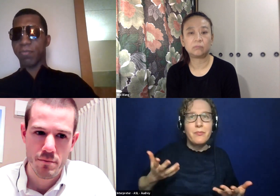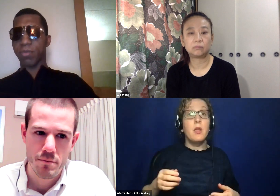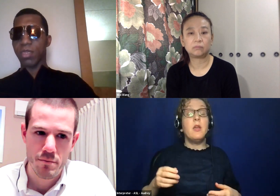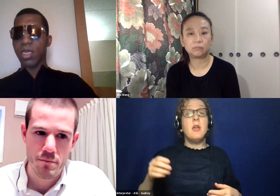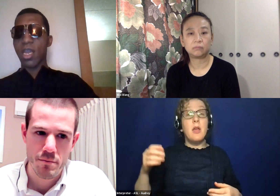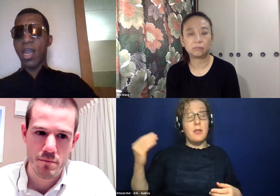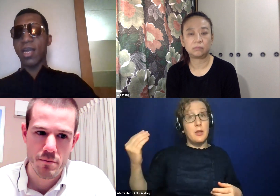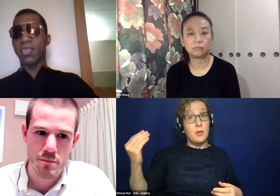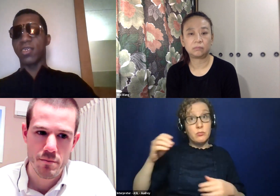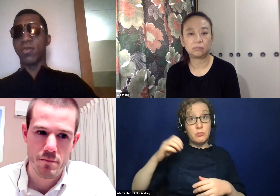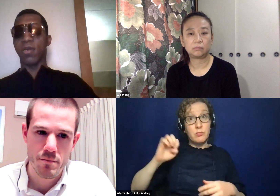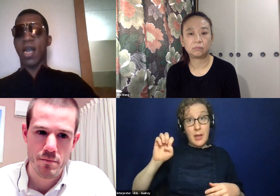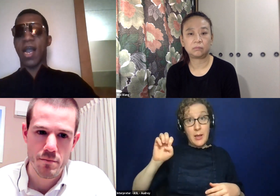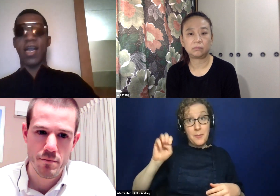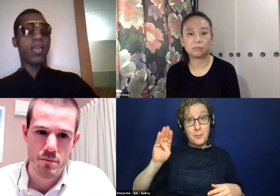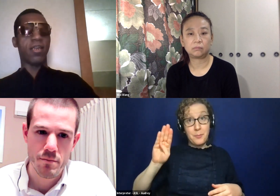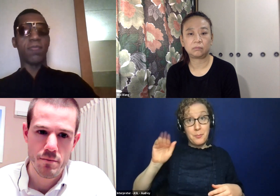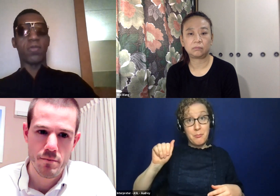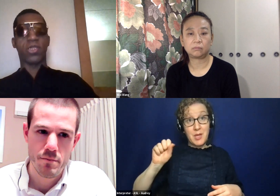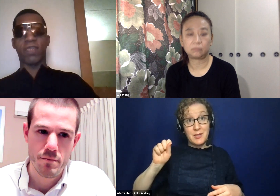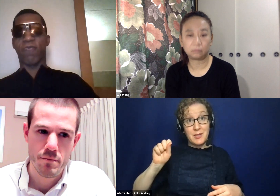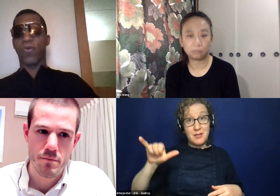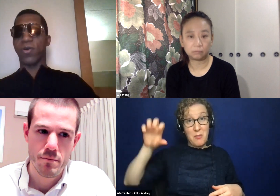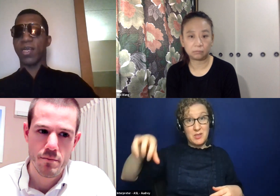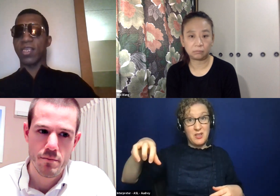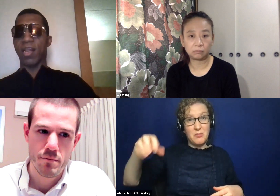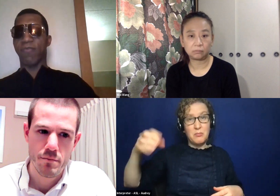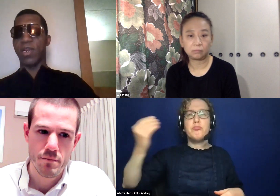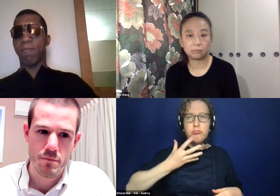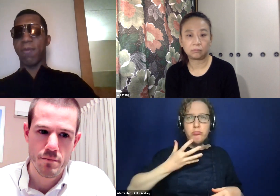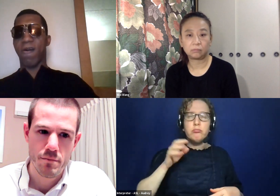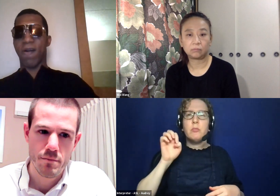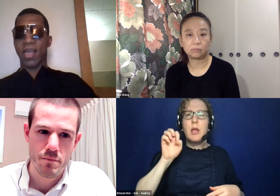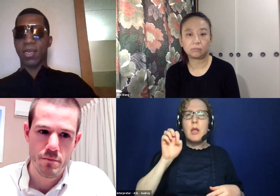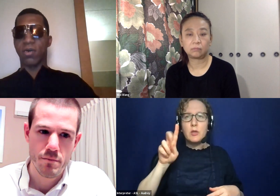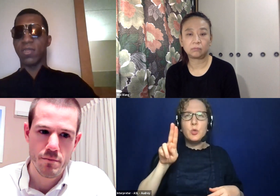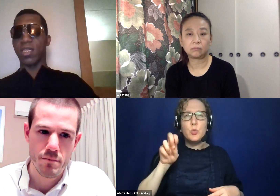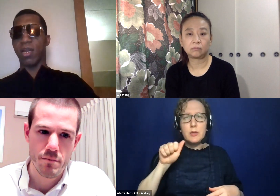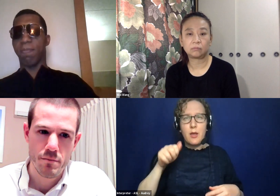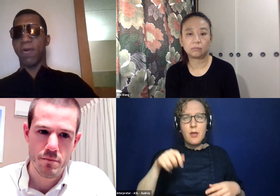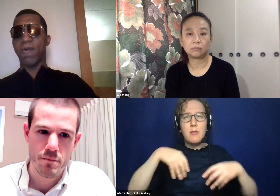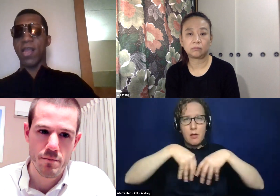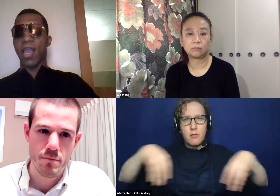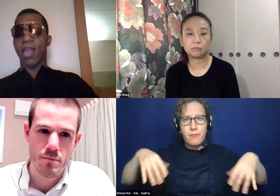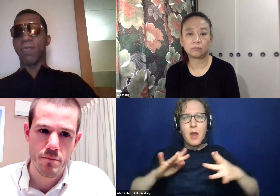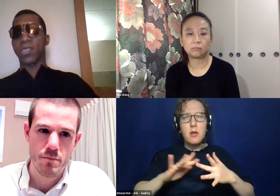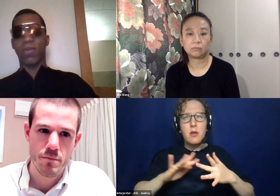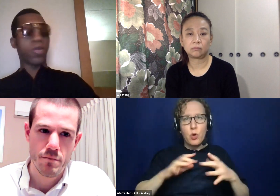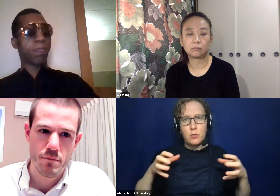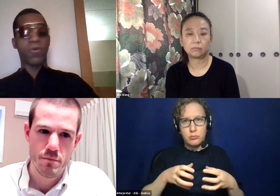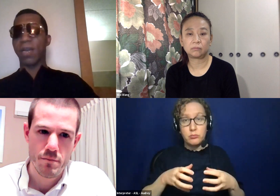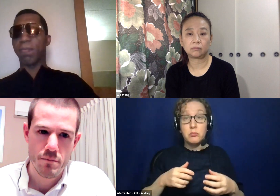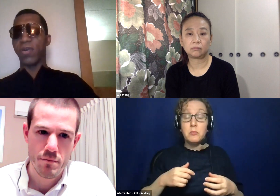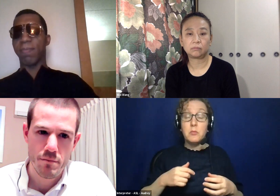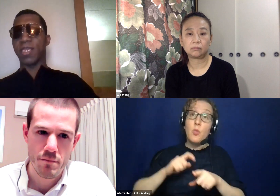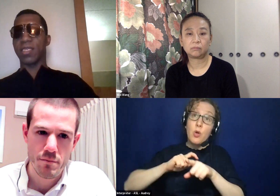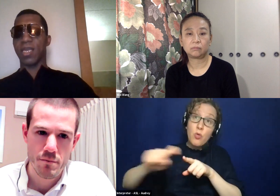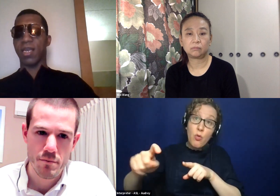and I sent for a telephone number. I called the number and we scheduled an appointment